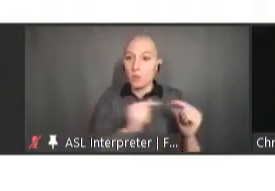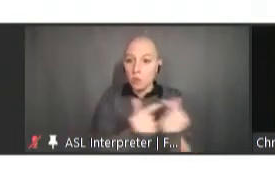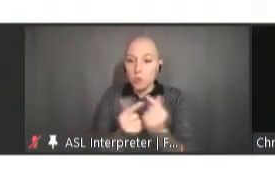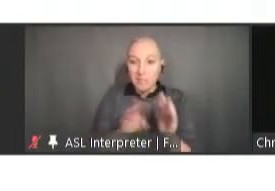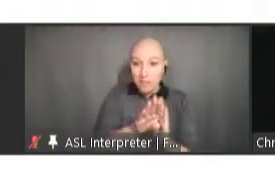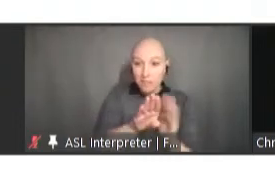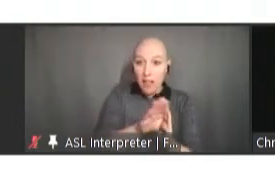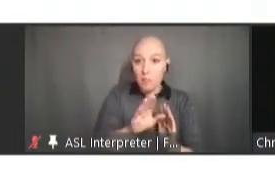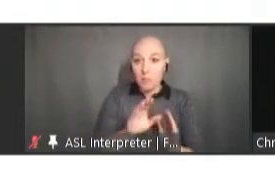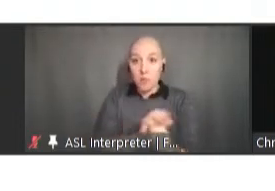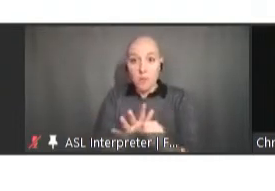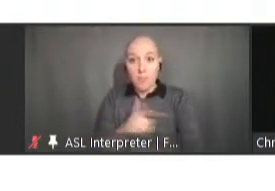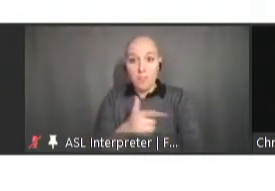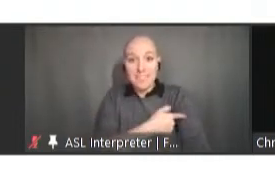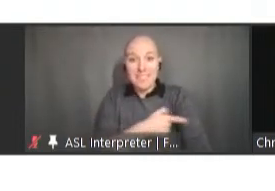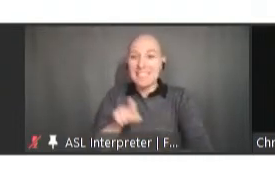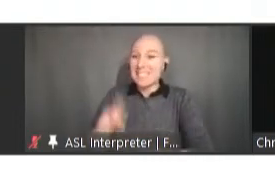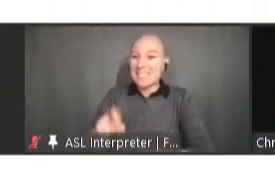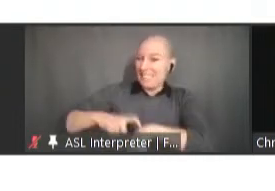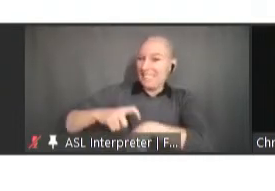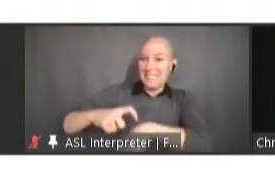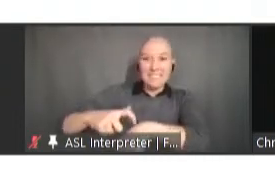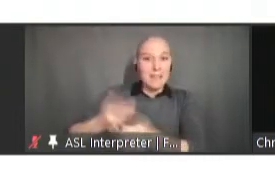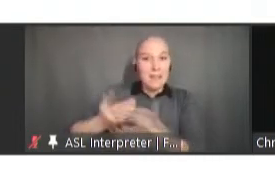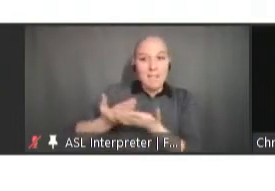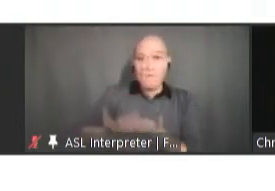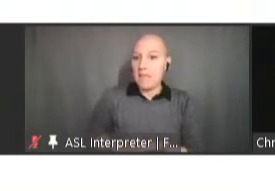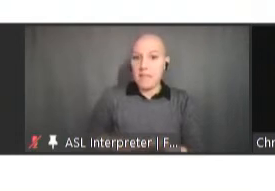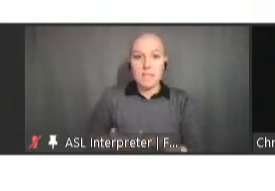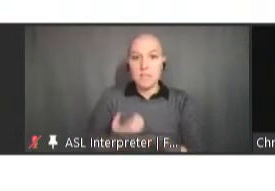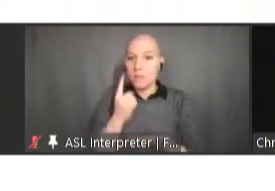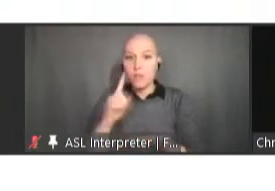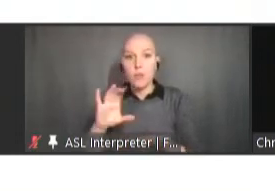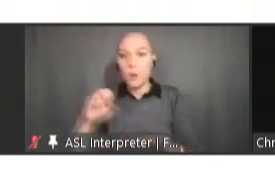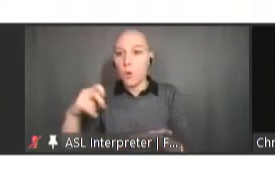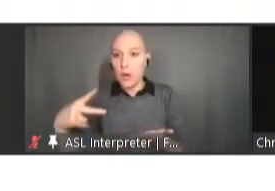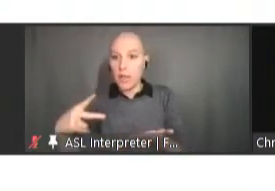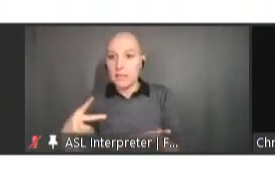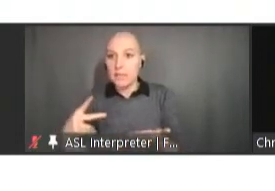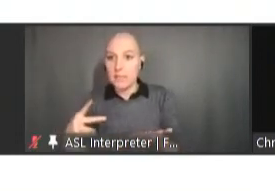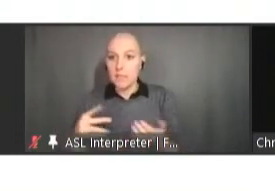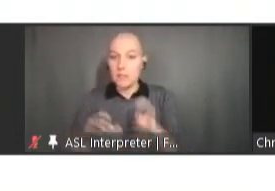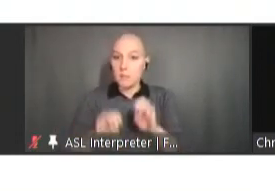the quality of antibody markers as correlates of protection, we decided to report the first